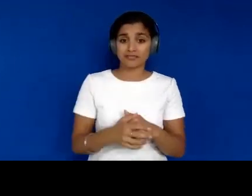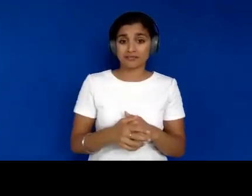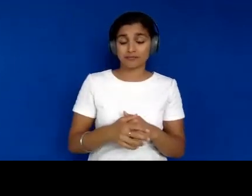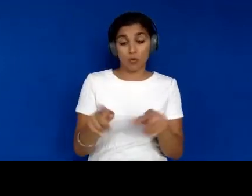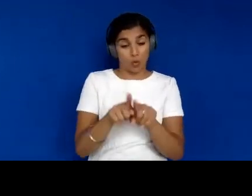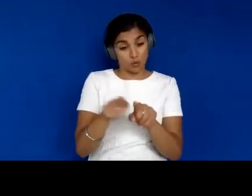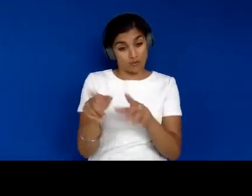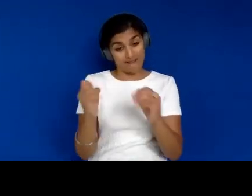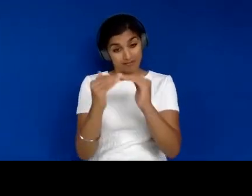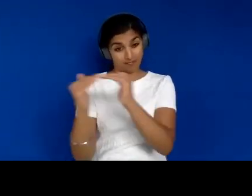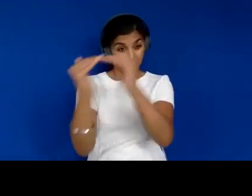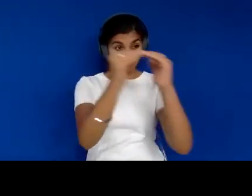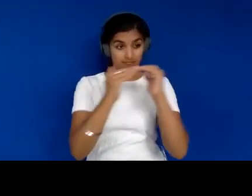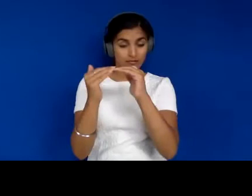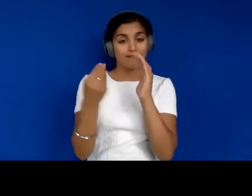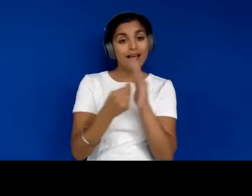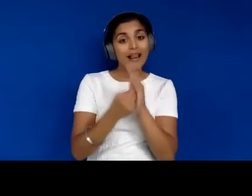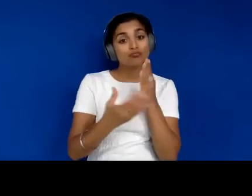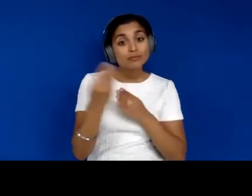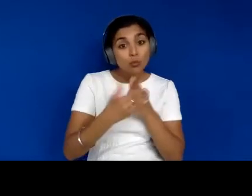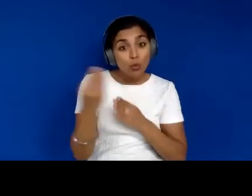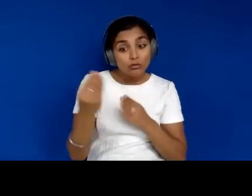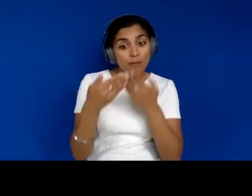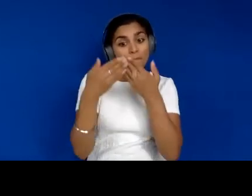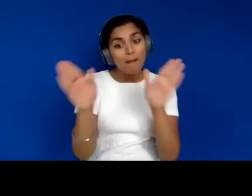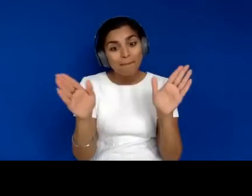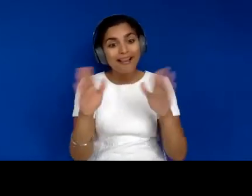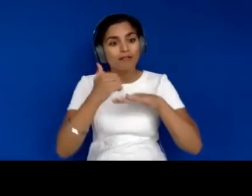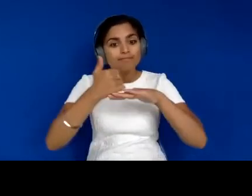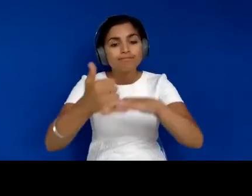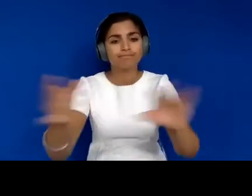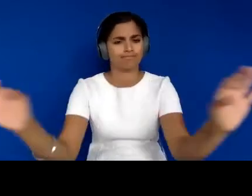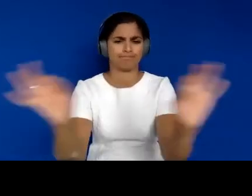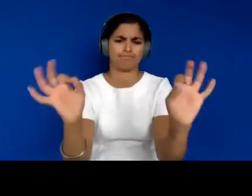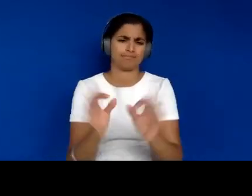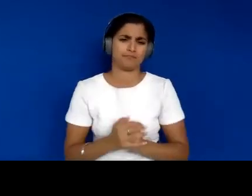resources or public infrastructures more precisely not all of us share the same